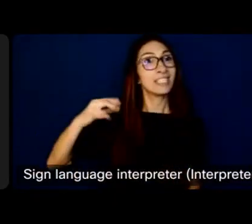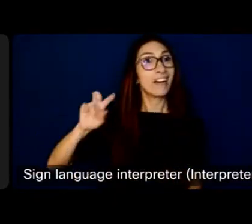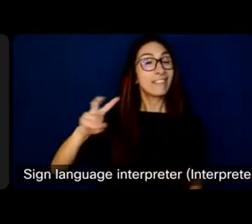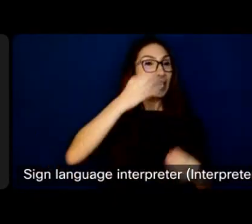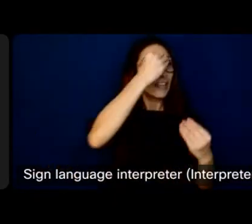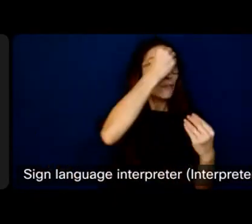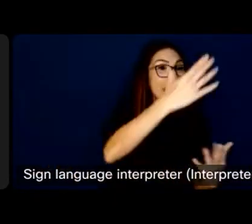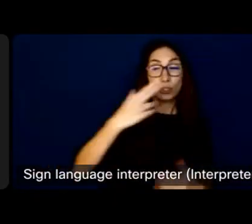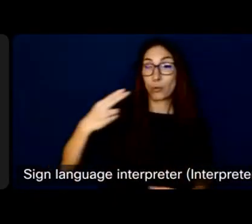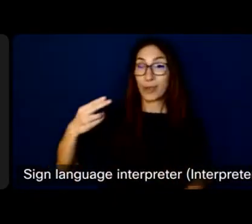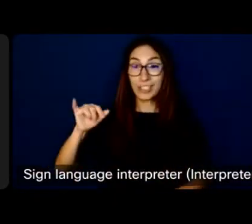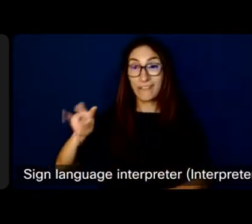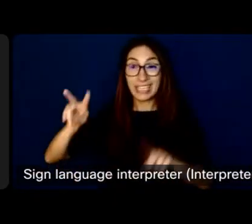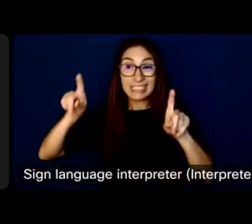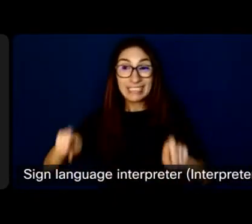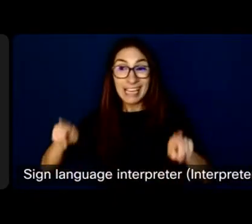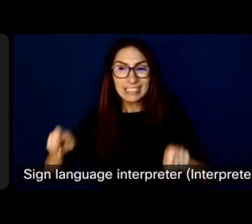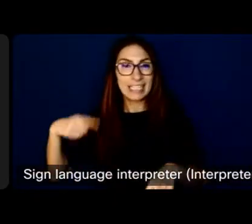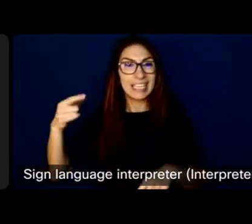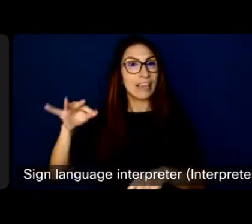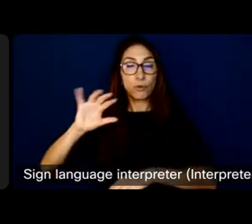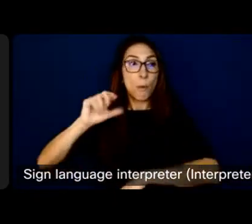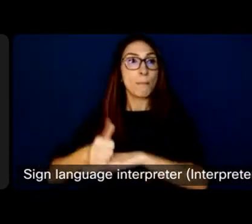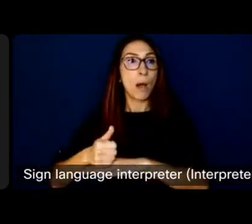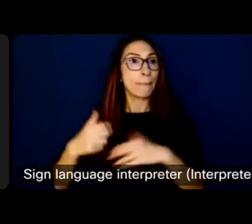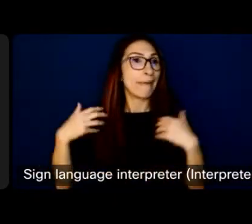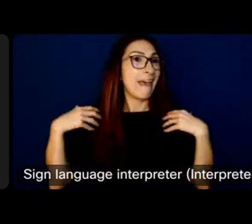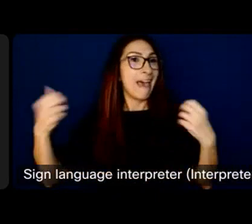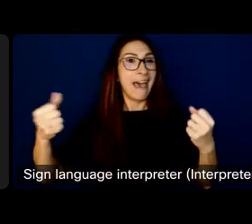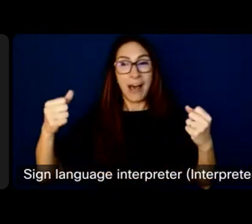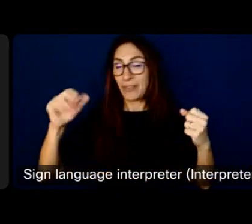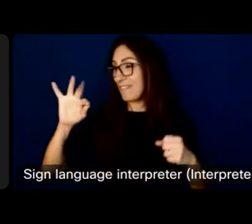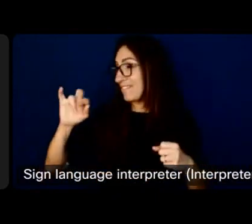health fair? To try to kind of get a sense of folks want